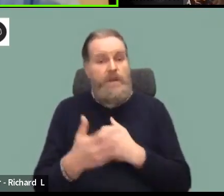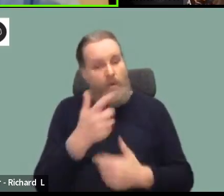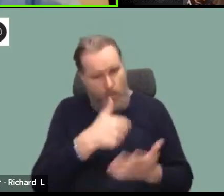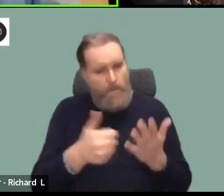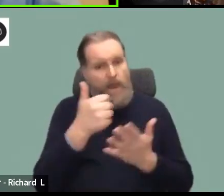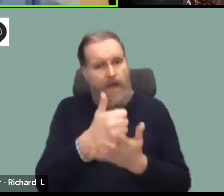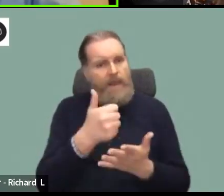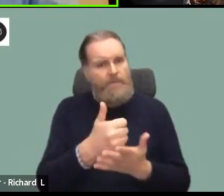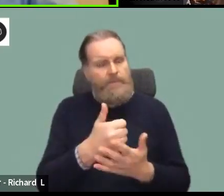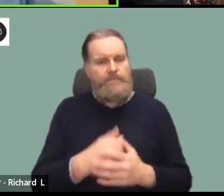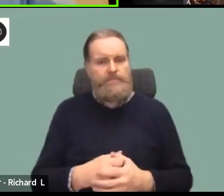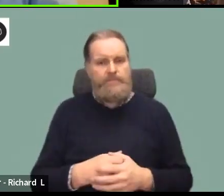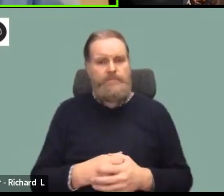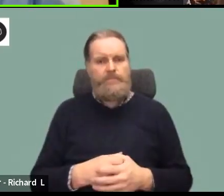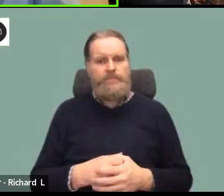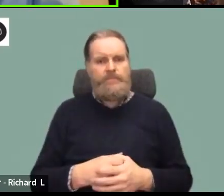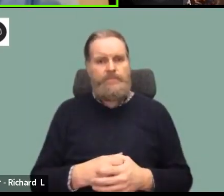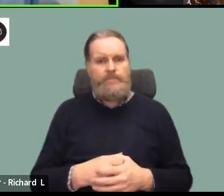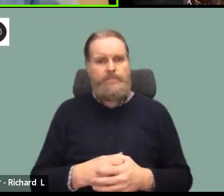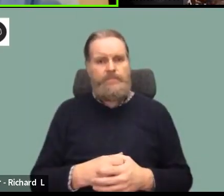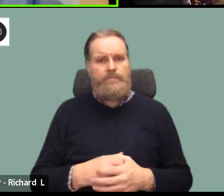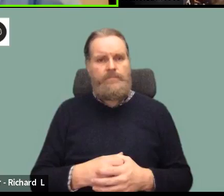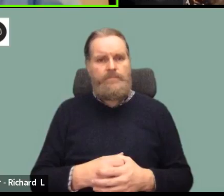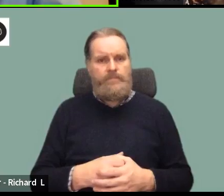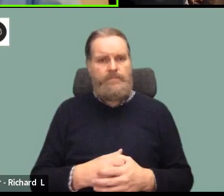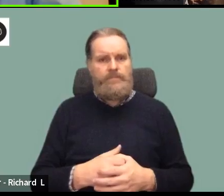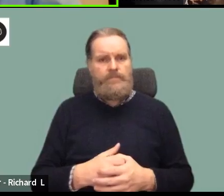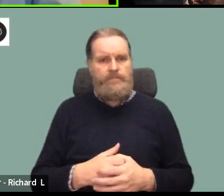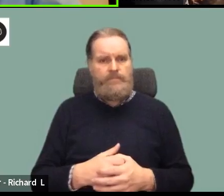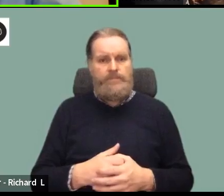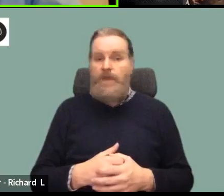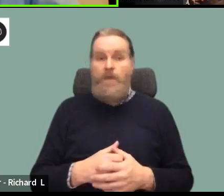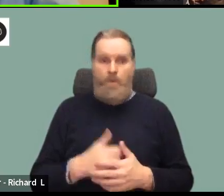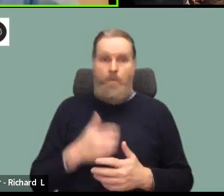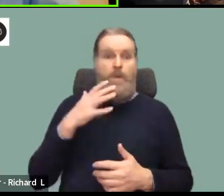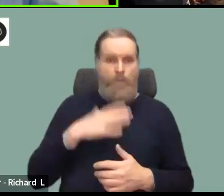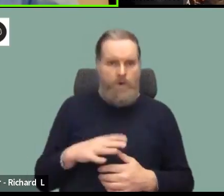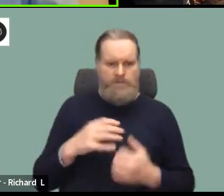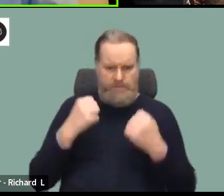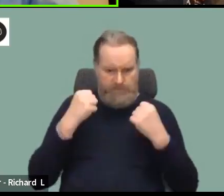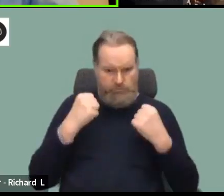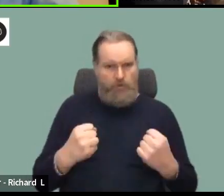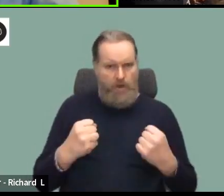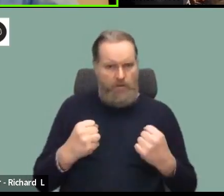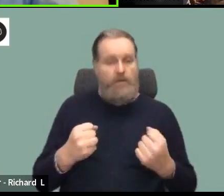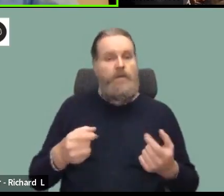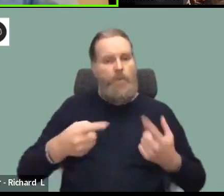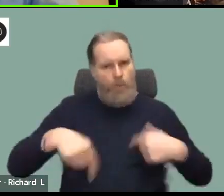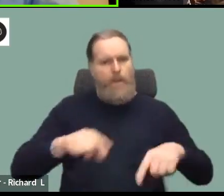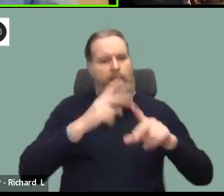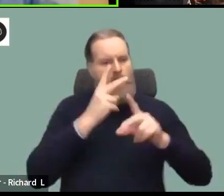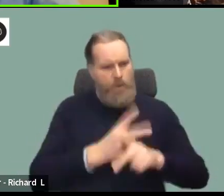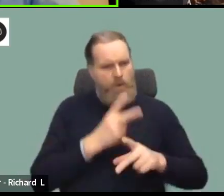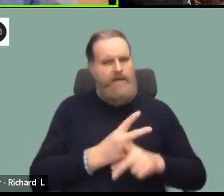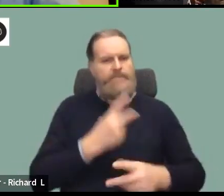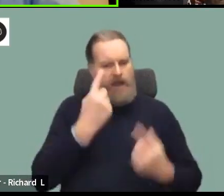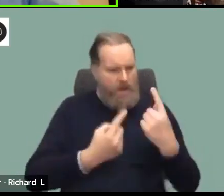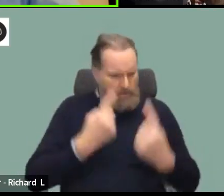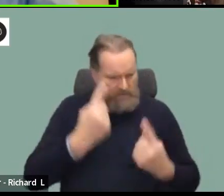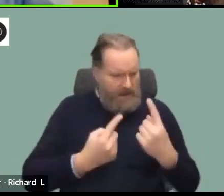we That should be the approach that we take now. It isn't to just say no one pay them It isn't to just say no one pay the money or let the Government thing we can't win is to say we